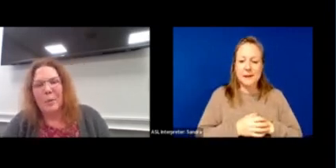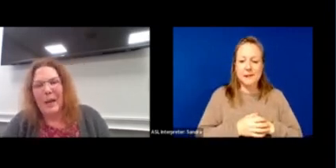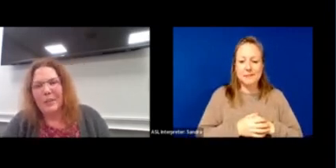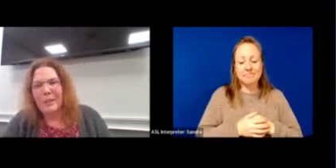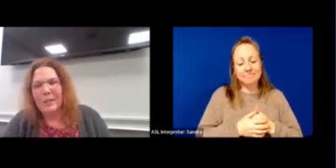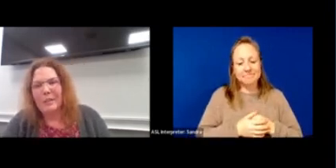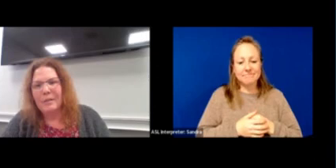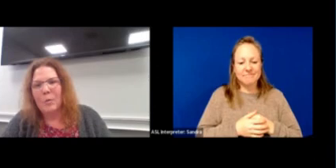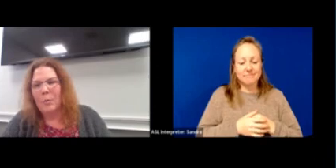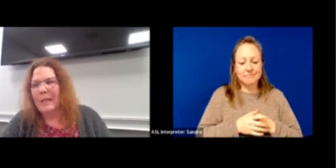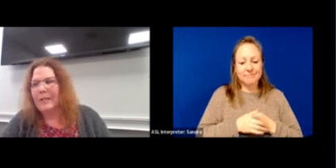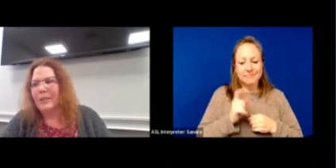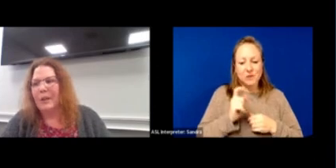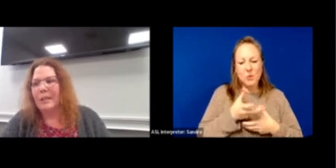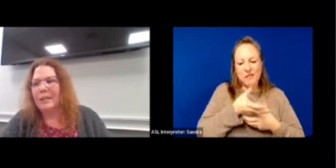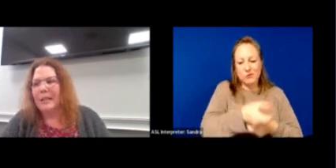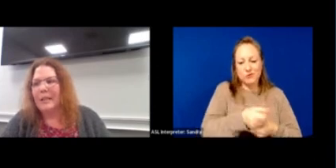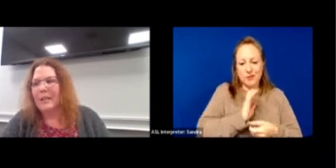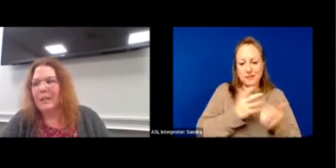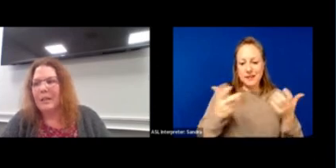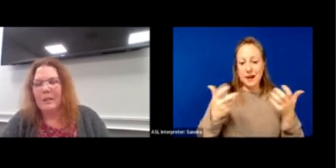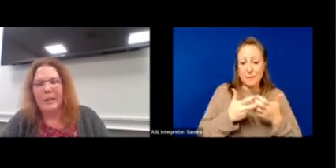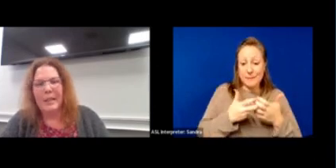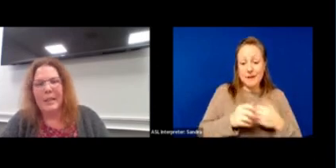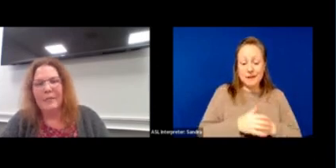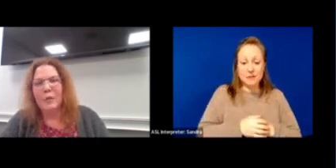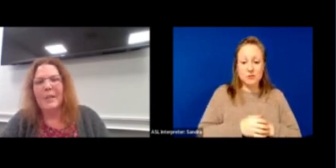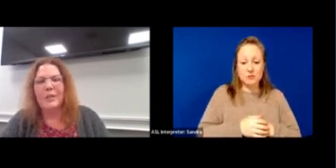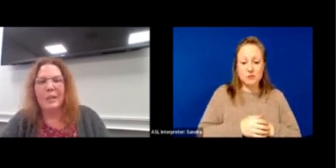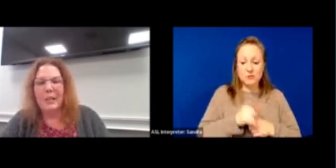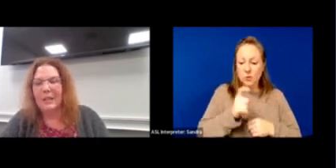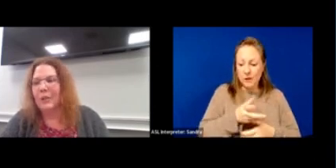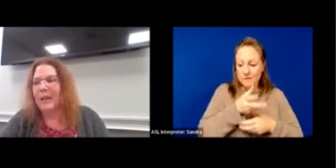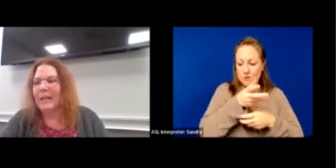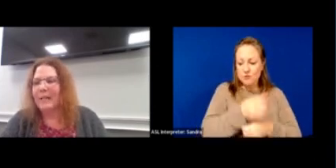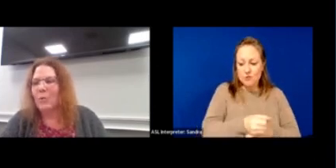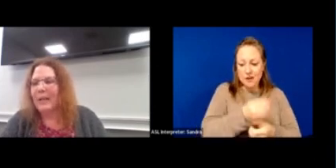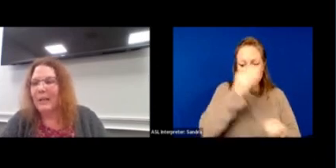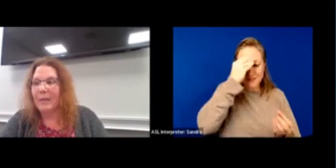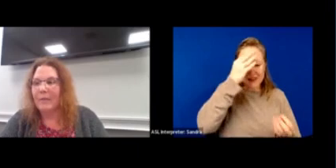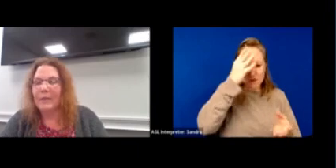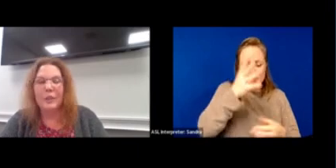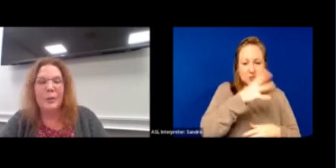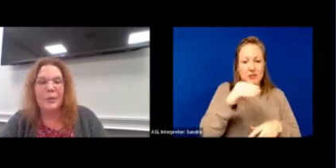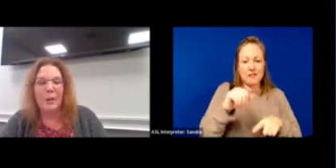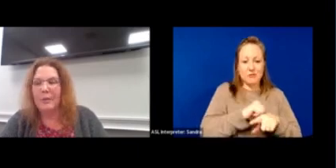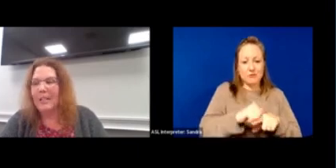our matches, we need to trust in the information in the training that we give to our direct